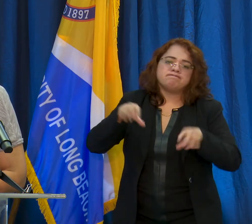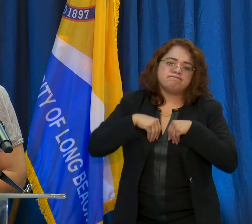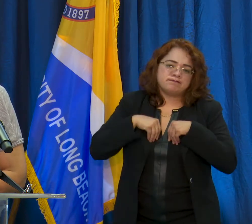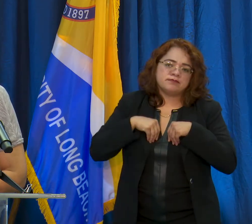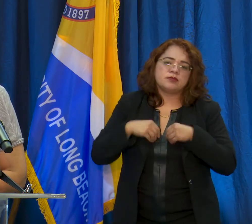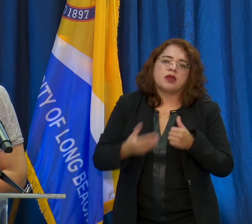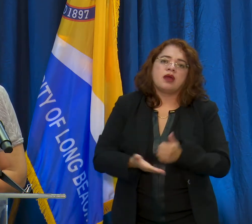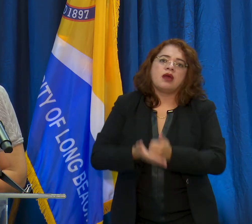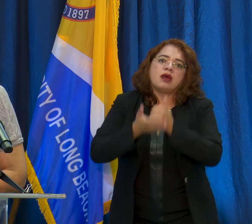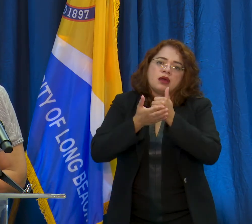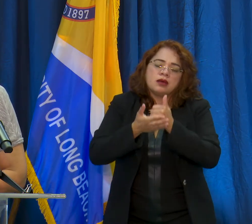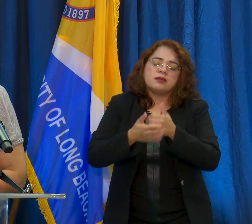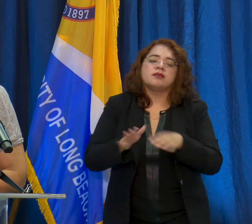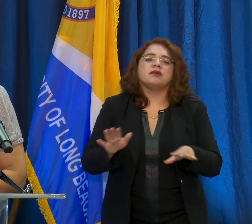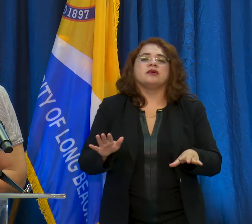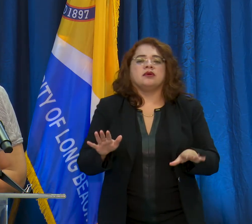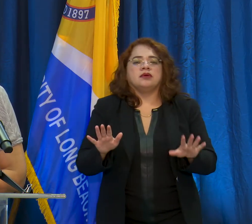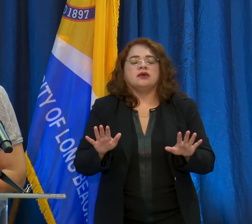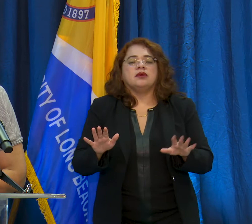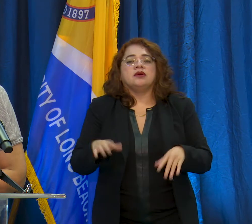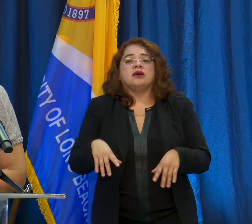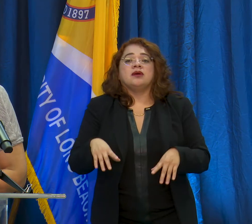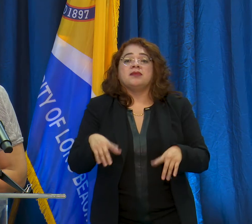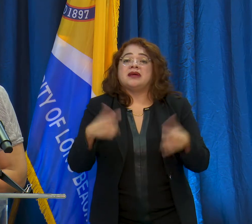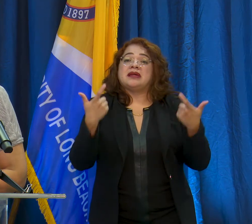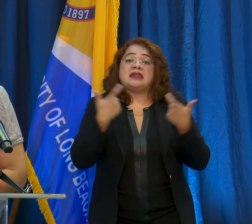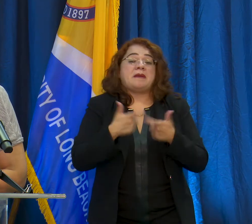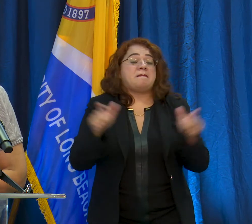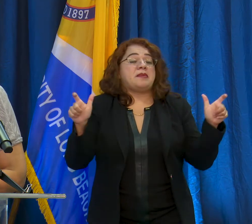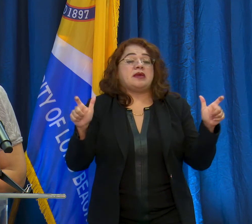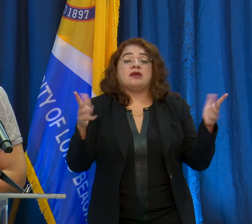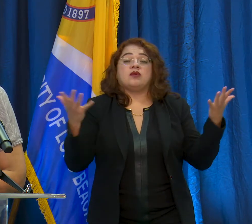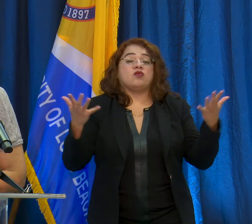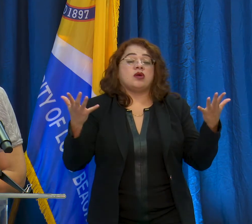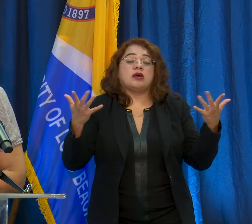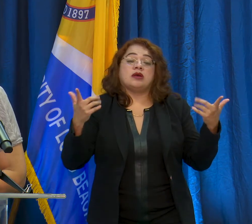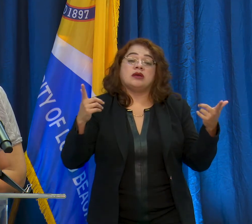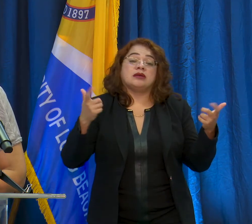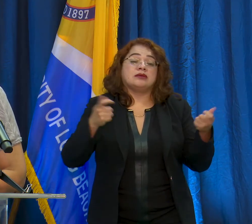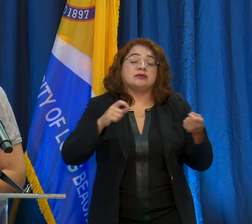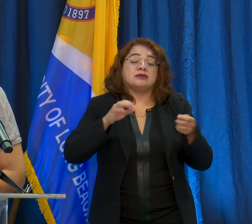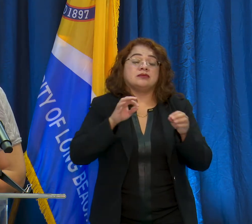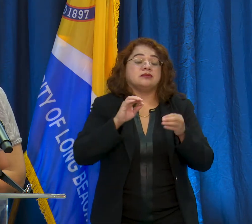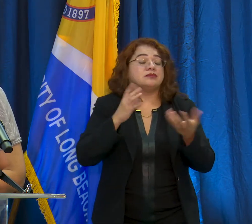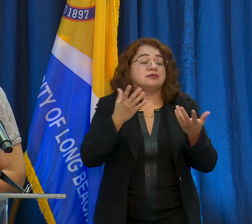but the larger driver is the significant increase in community